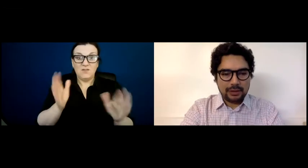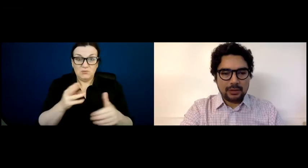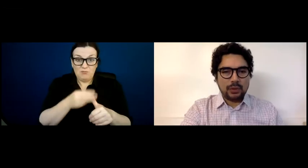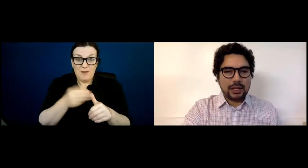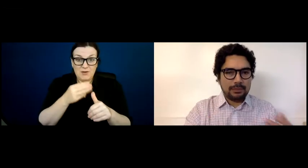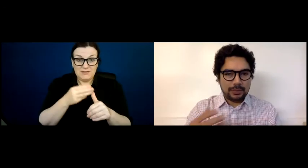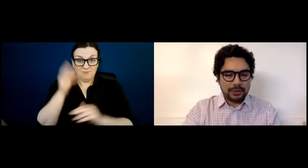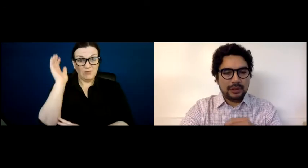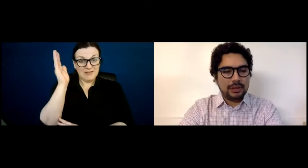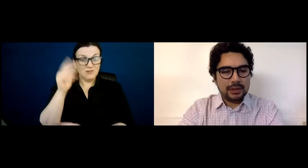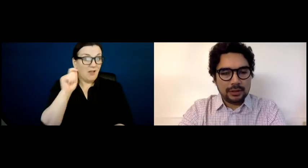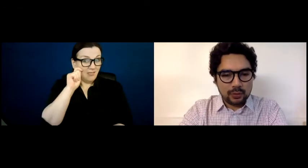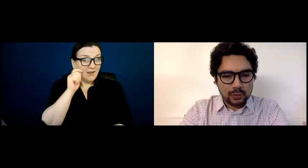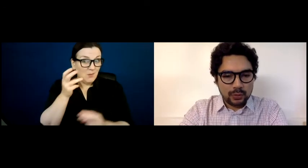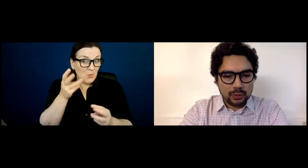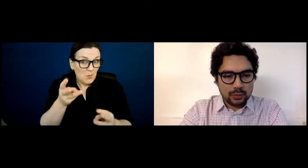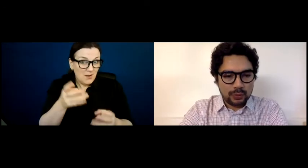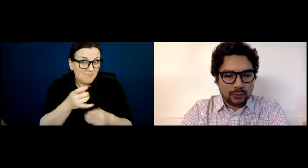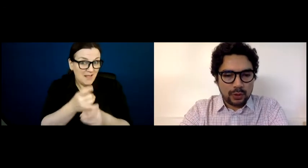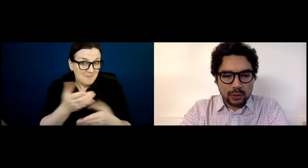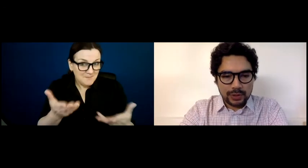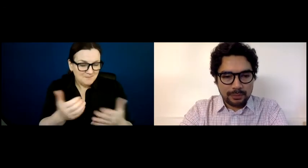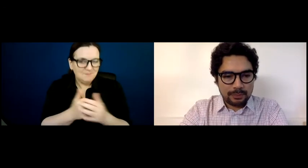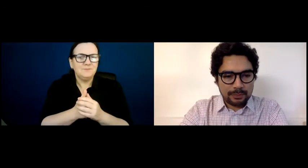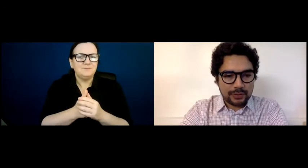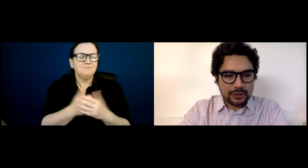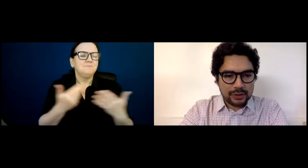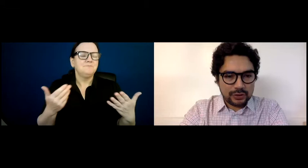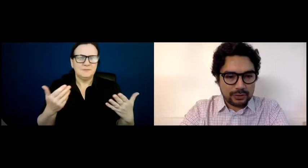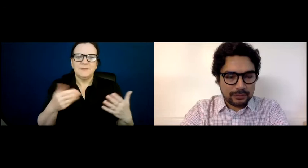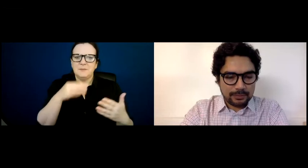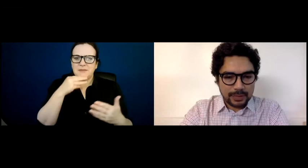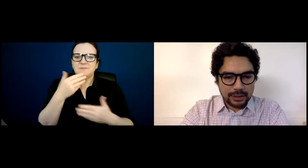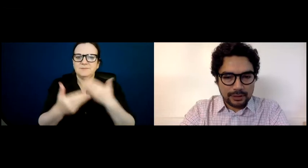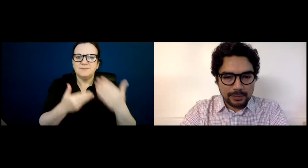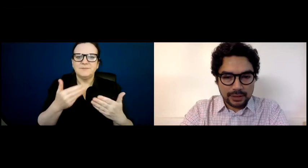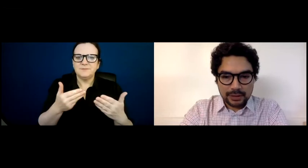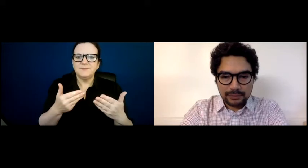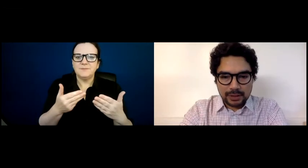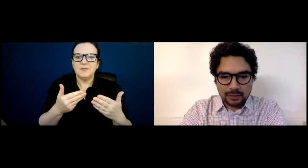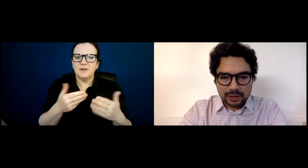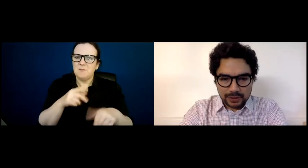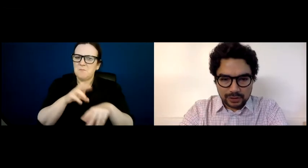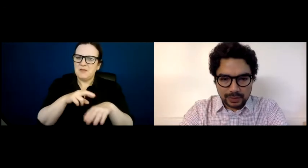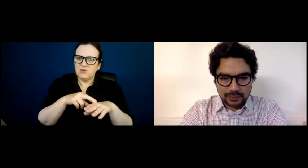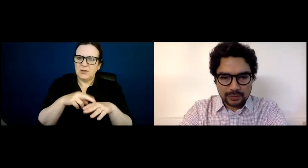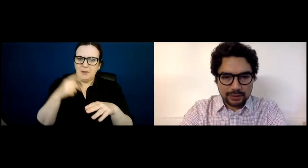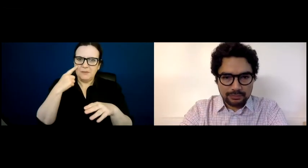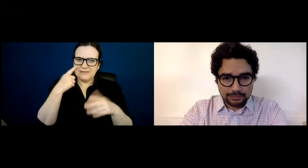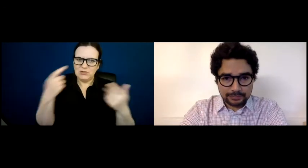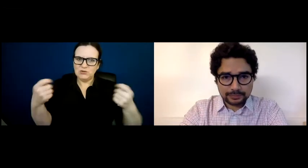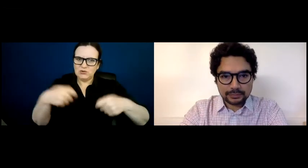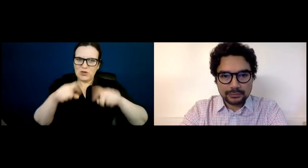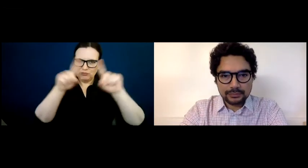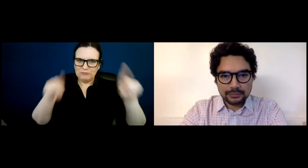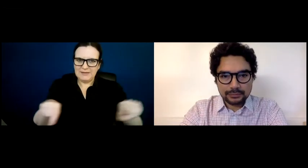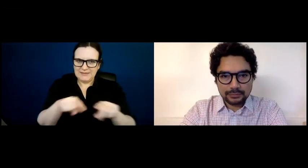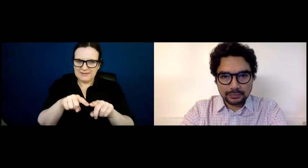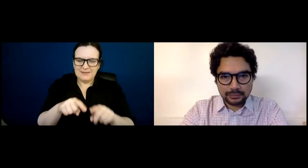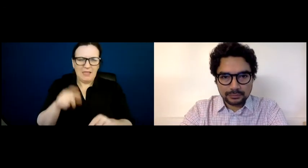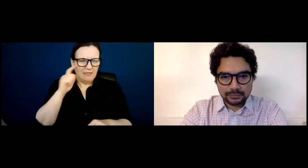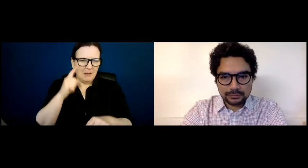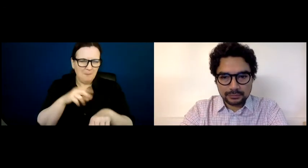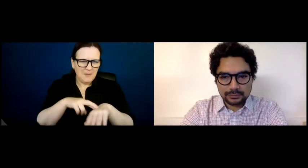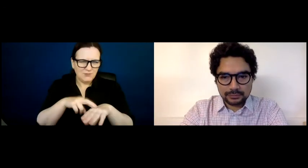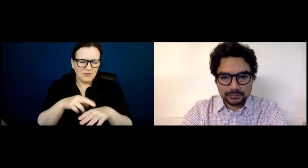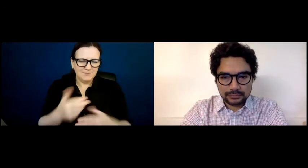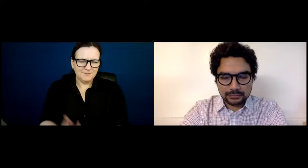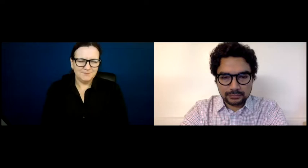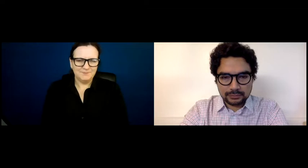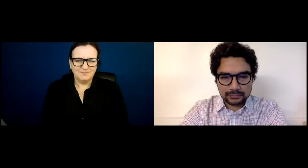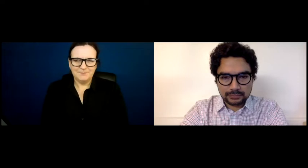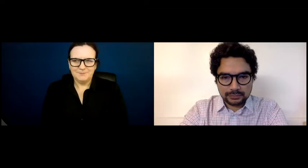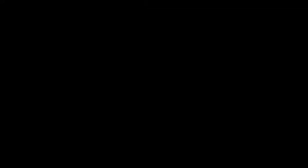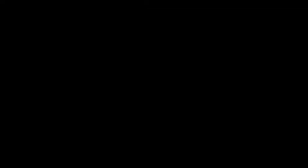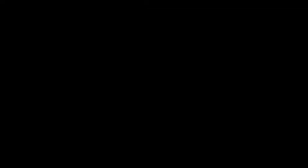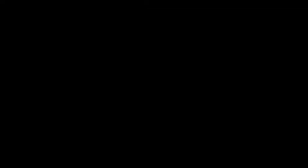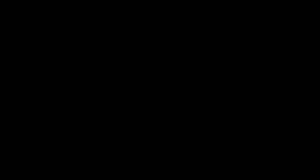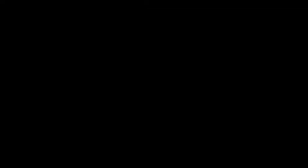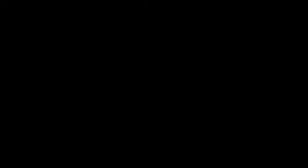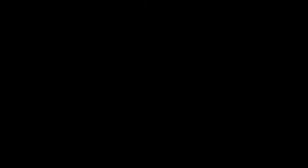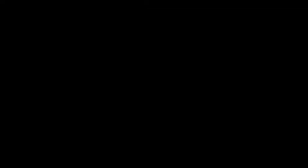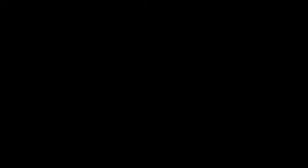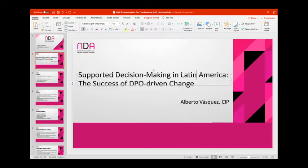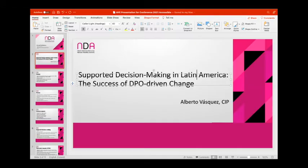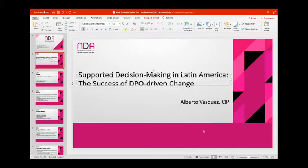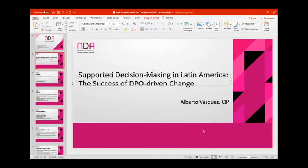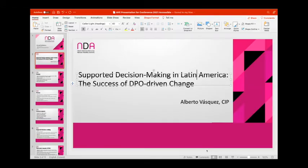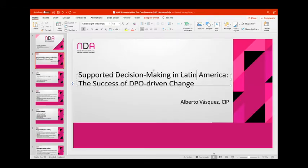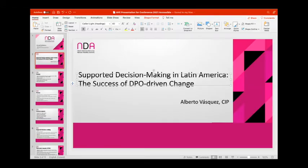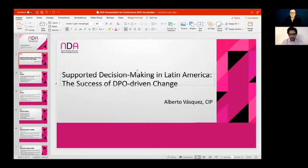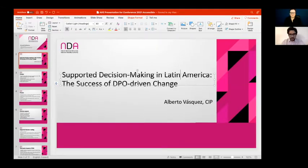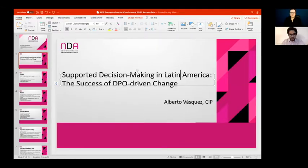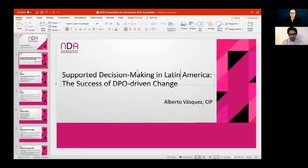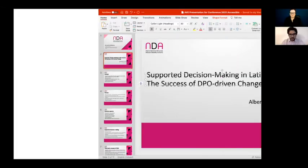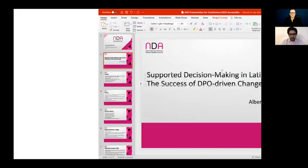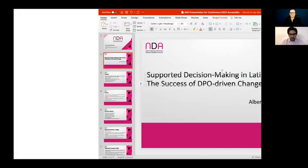it will help to follow the presentation better. So let me share my screen.